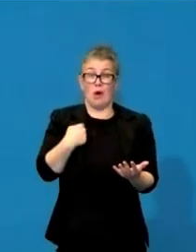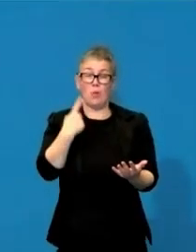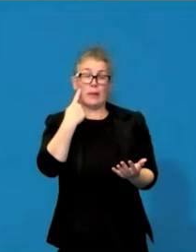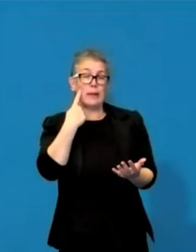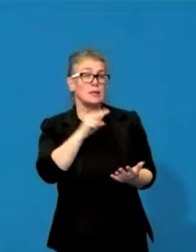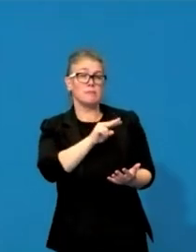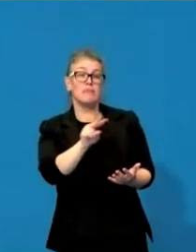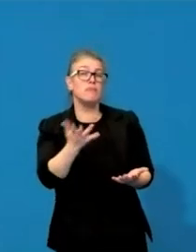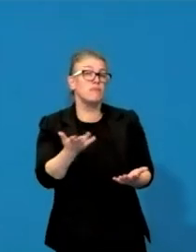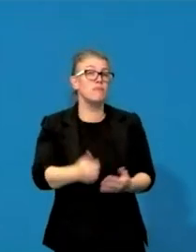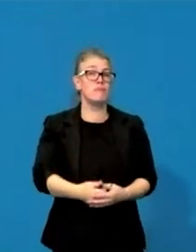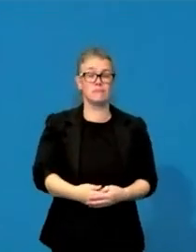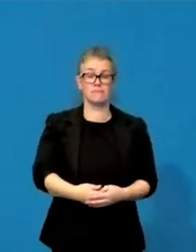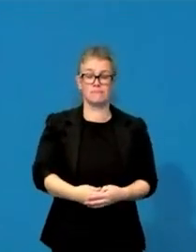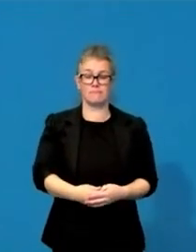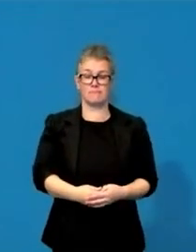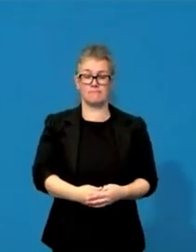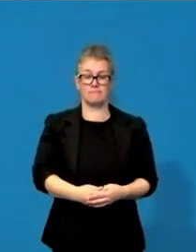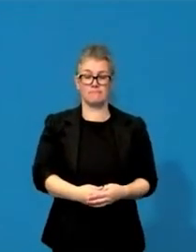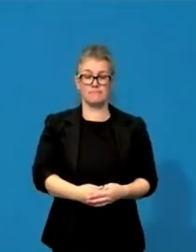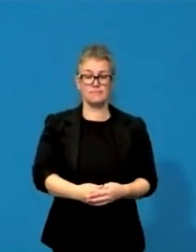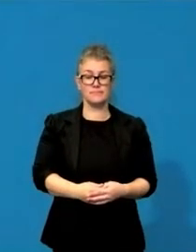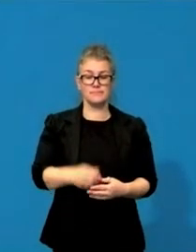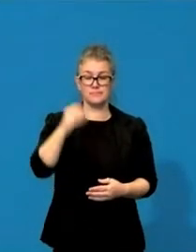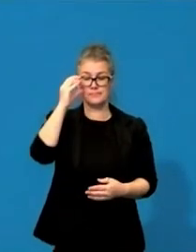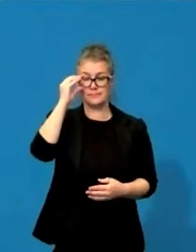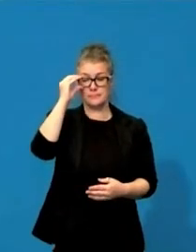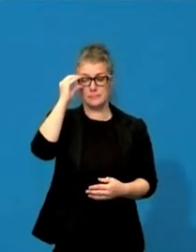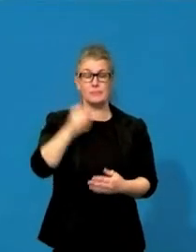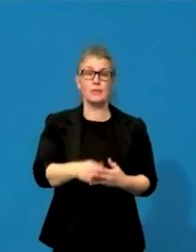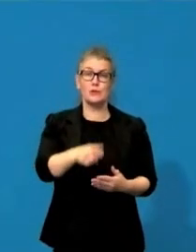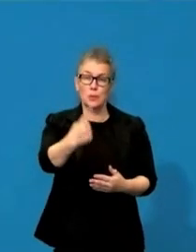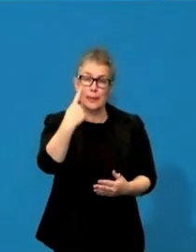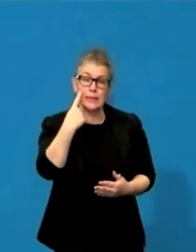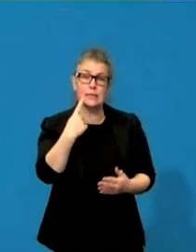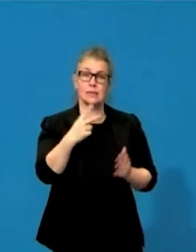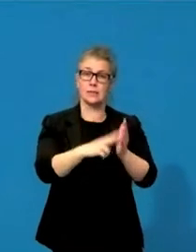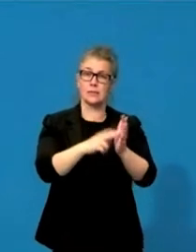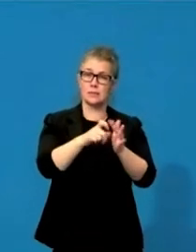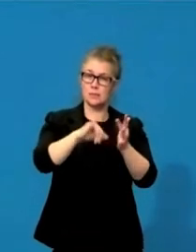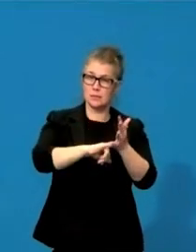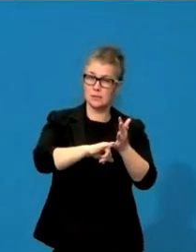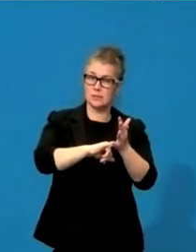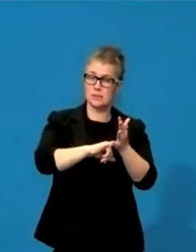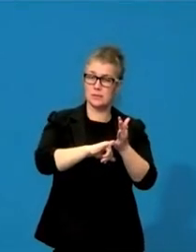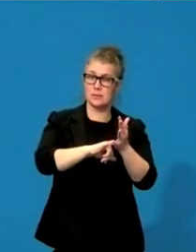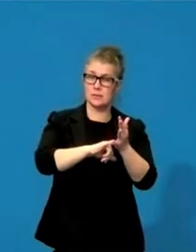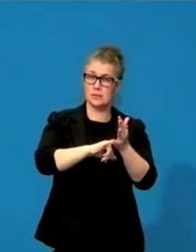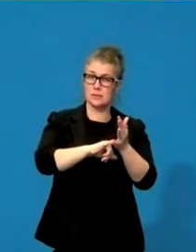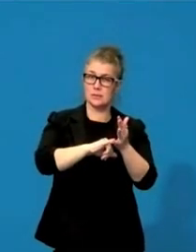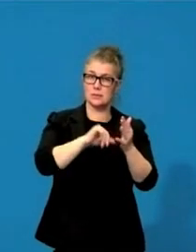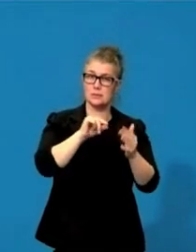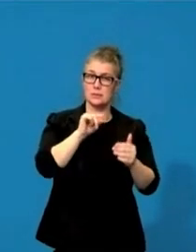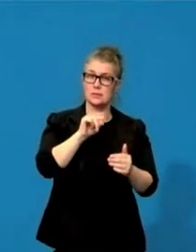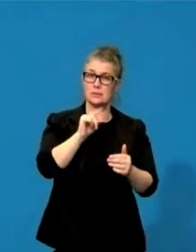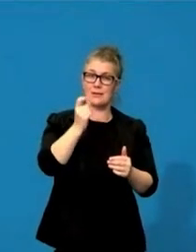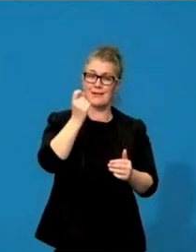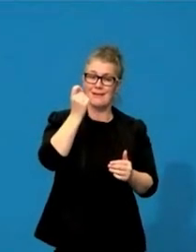And do you think the NDIS understands what - the way of life for people